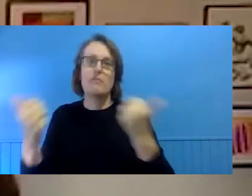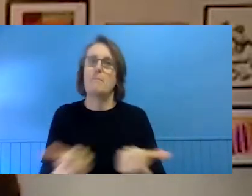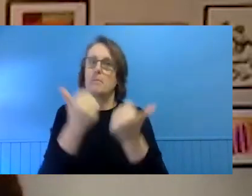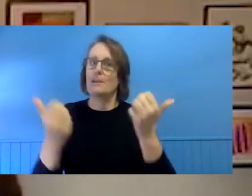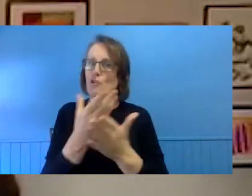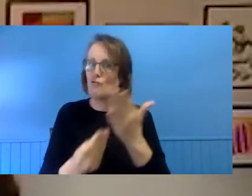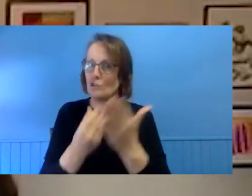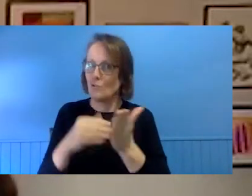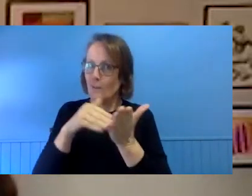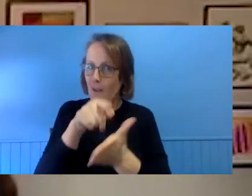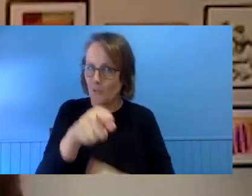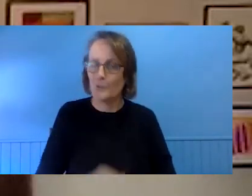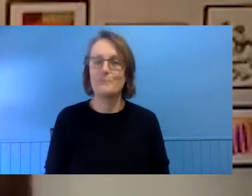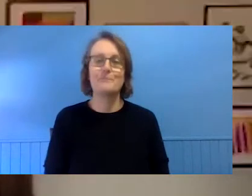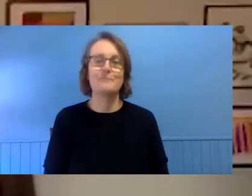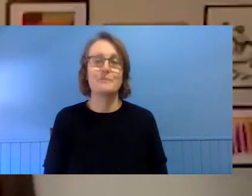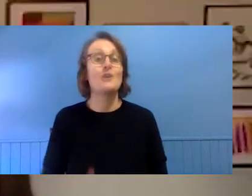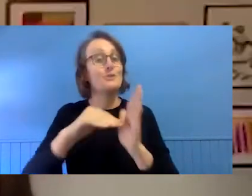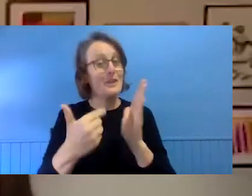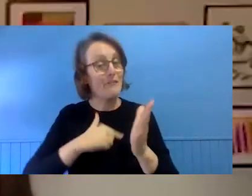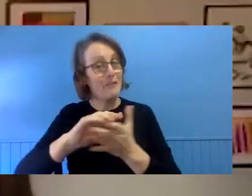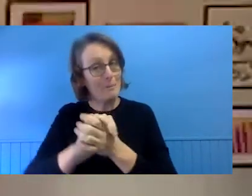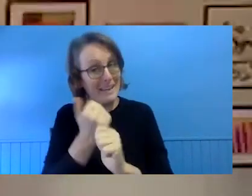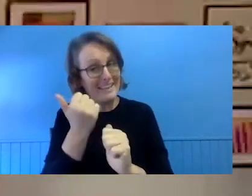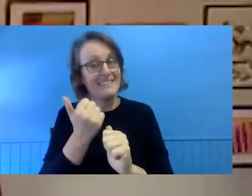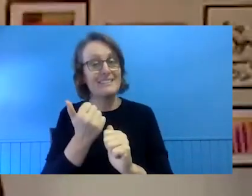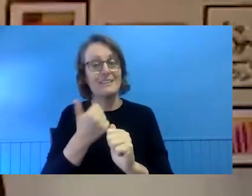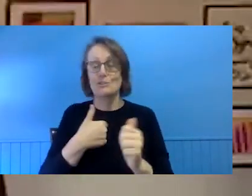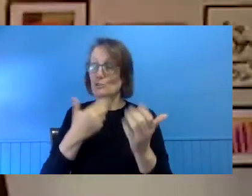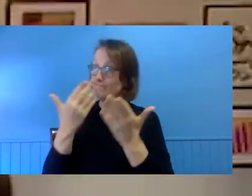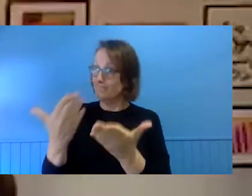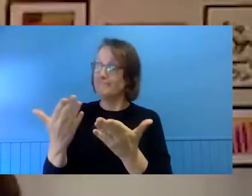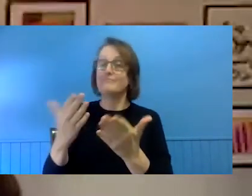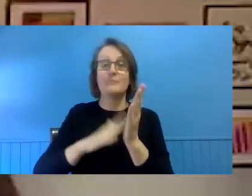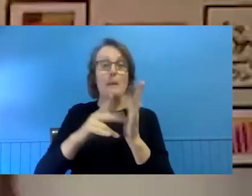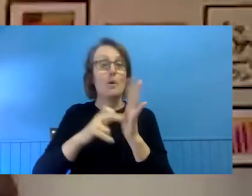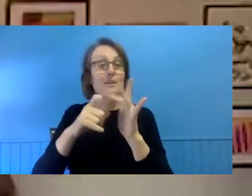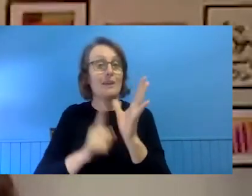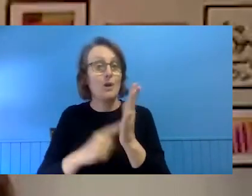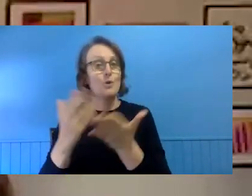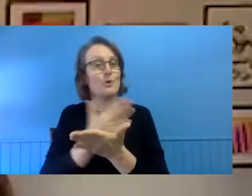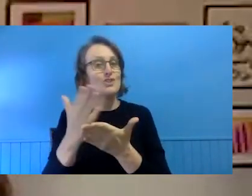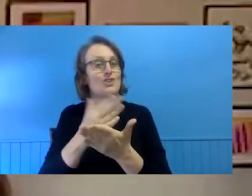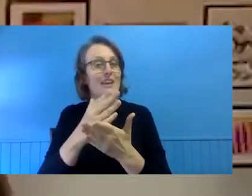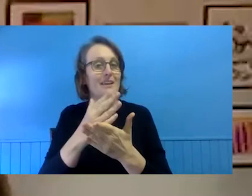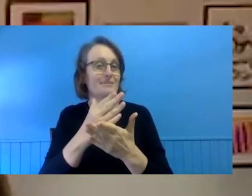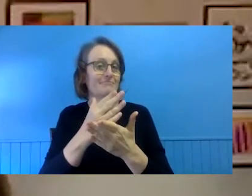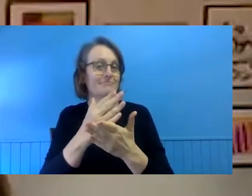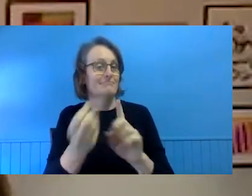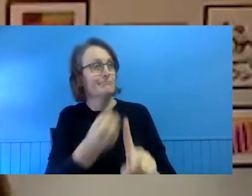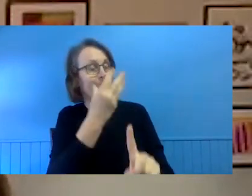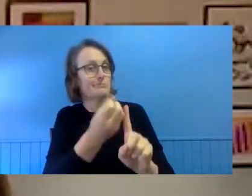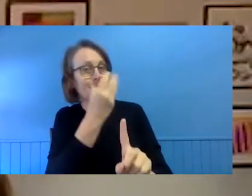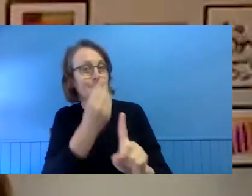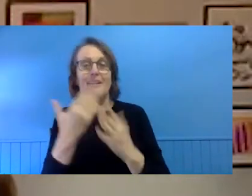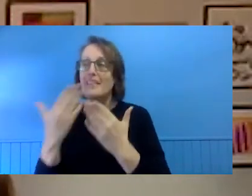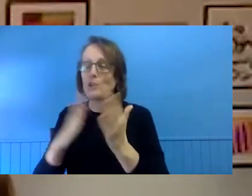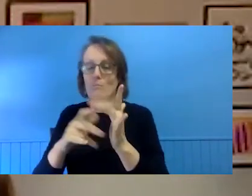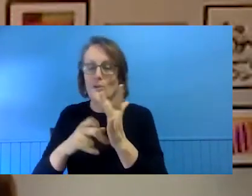great pleasure I hand over to Monica. >> MONICA DAVIDSON: Thank